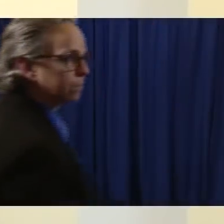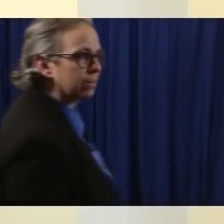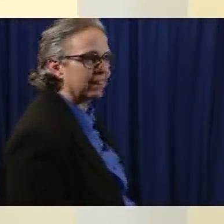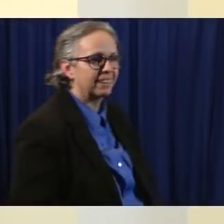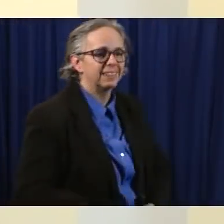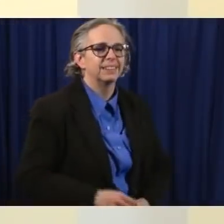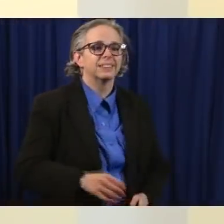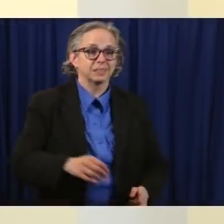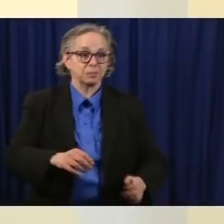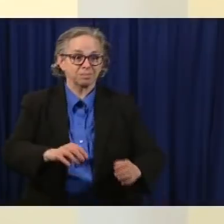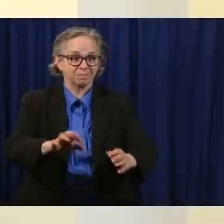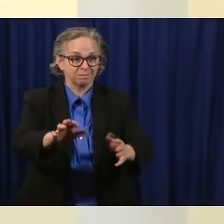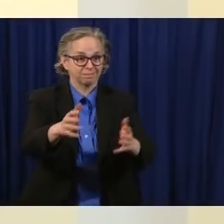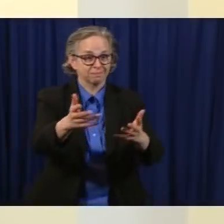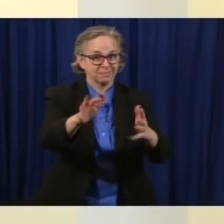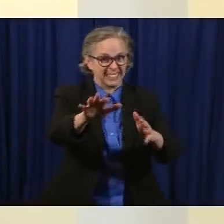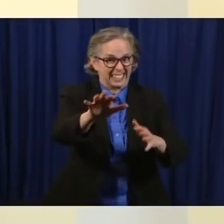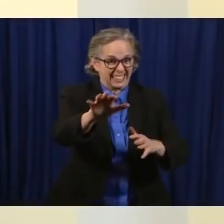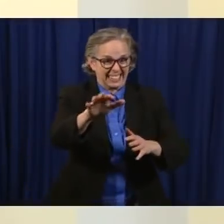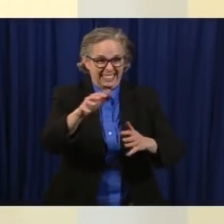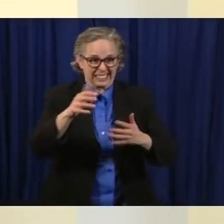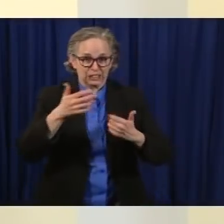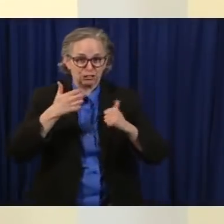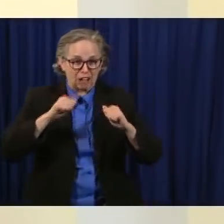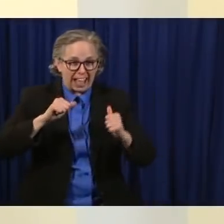WE ARE NOT REPORTING THE DATA ON HOW MANY PEOPLE HAVE